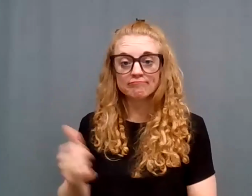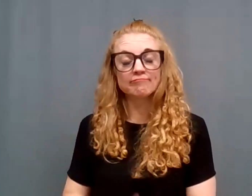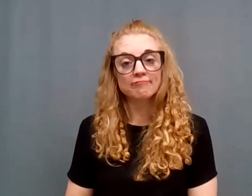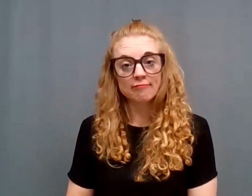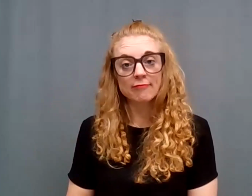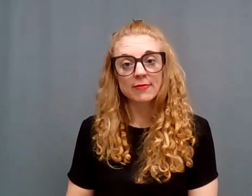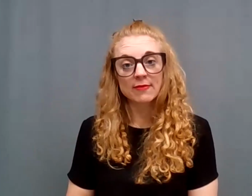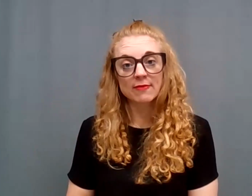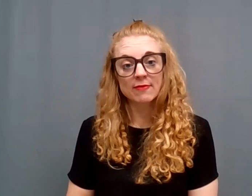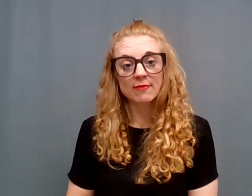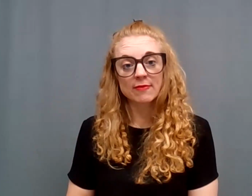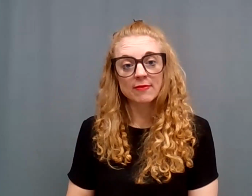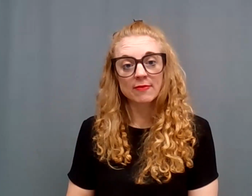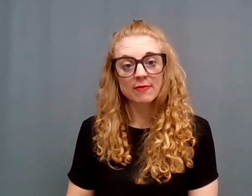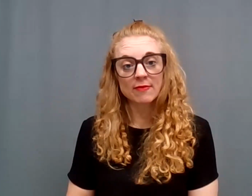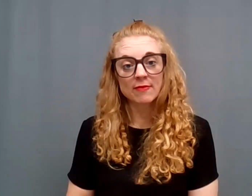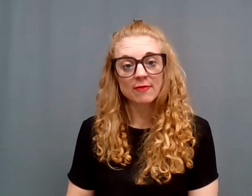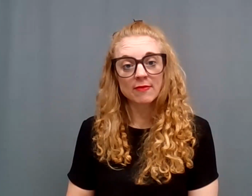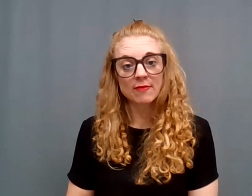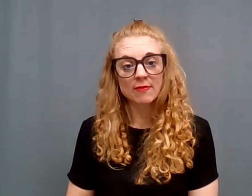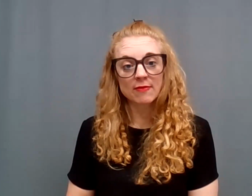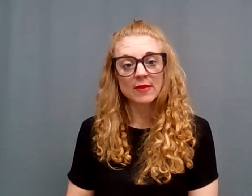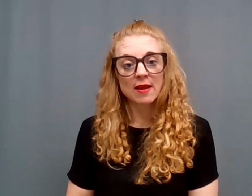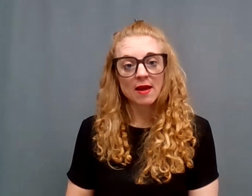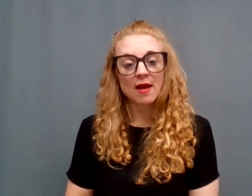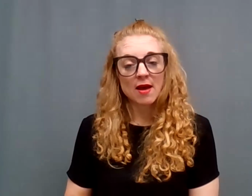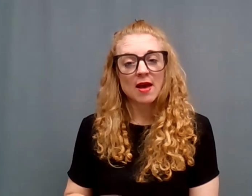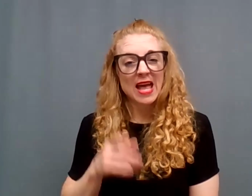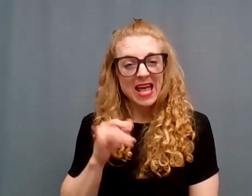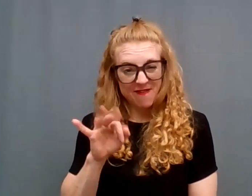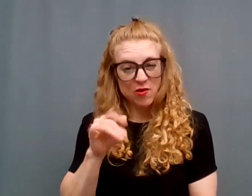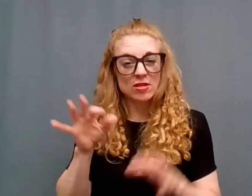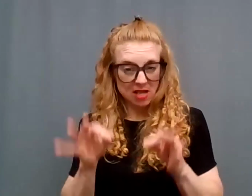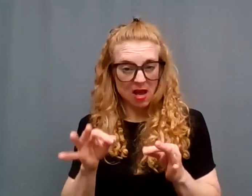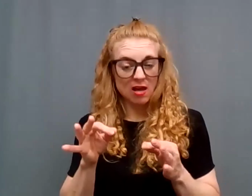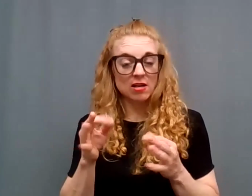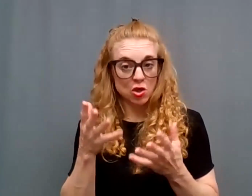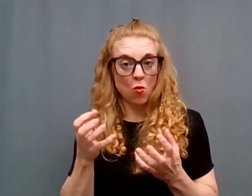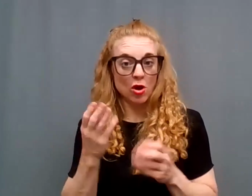um if you do decide to have their meal service she has dinners that she can cook for the entire